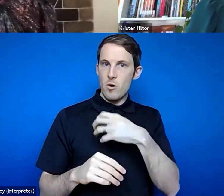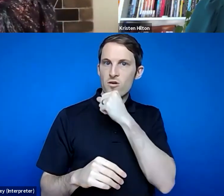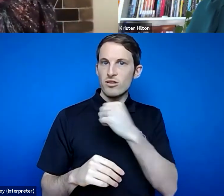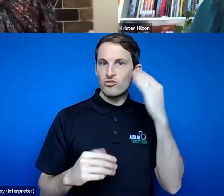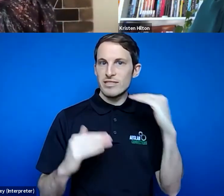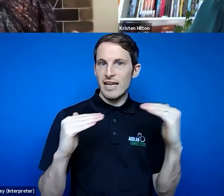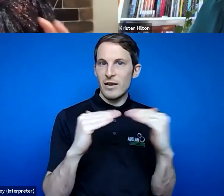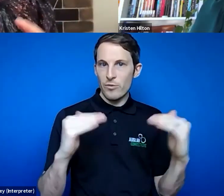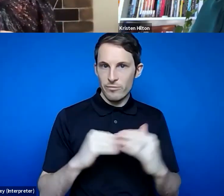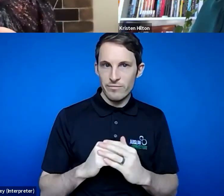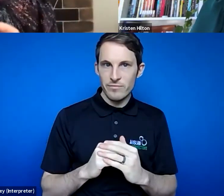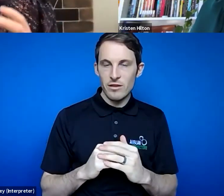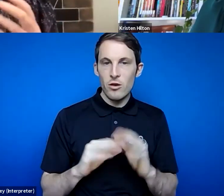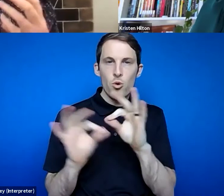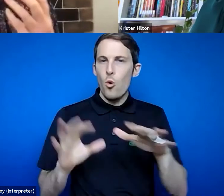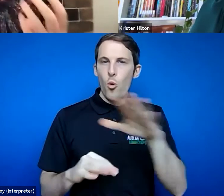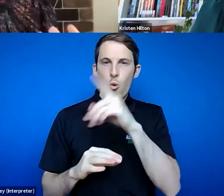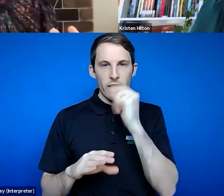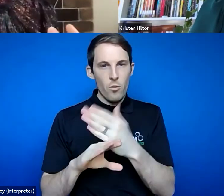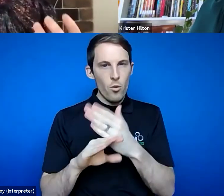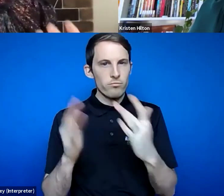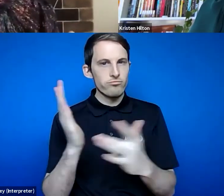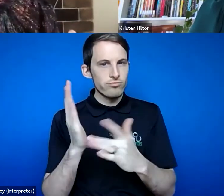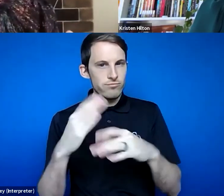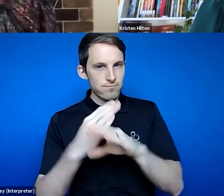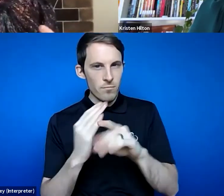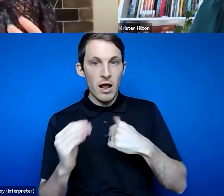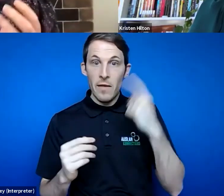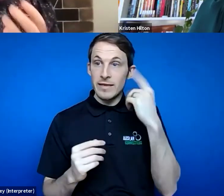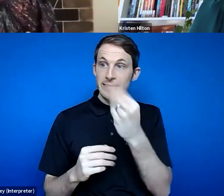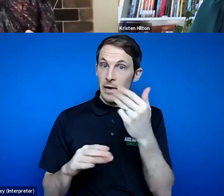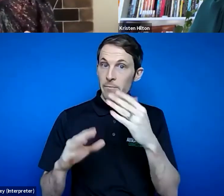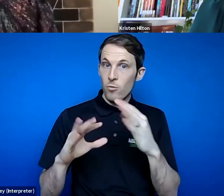not everybody can work virtually but I think for those occupations that can, this technology